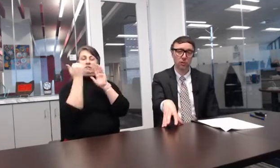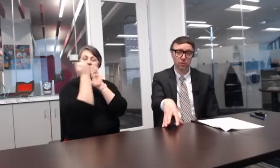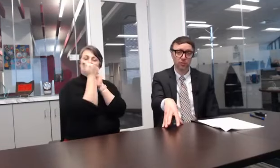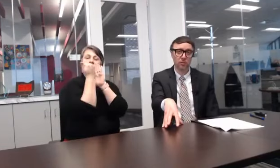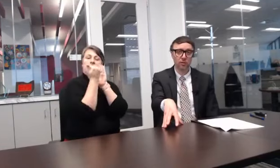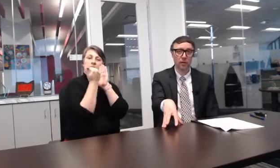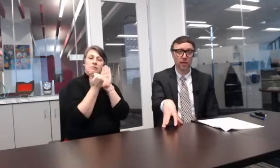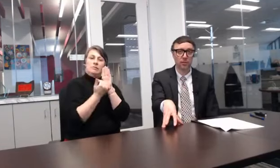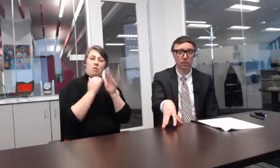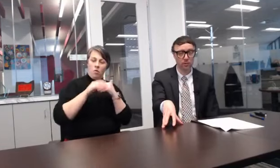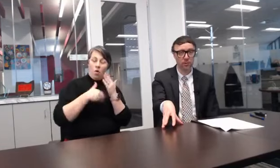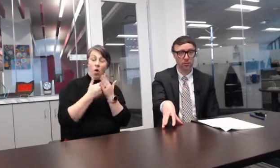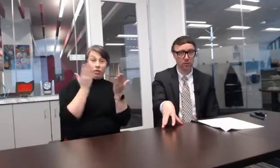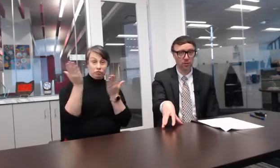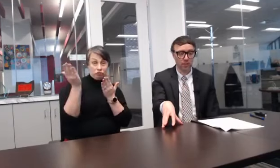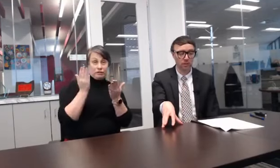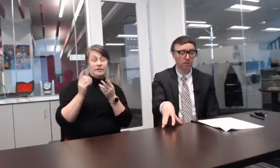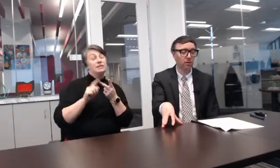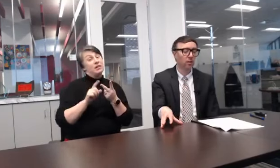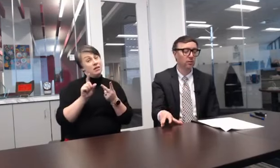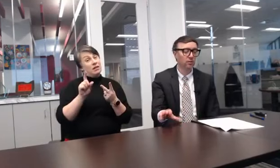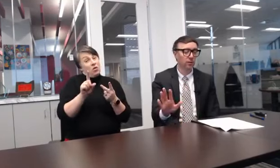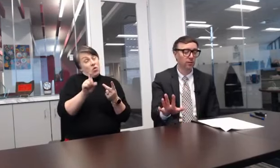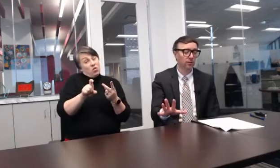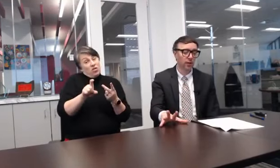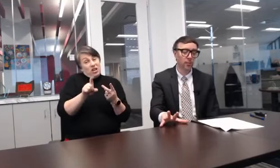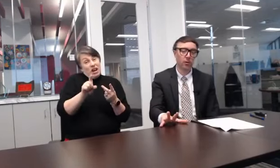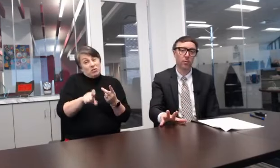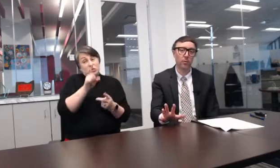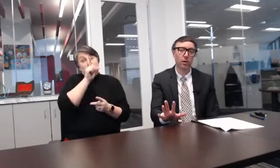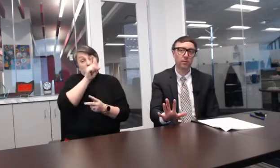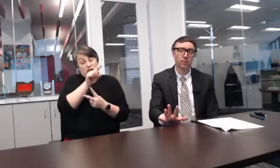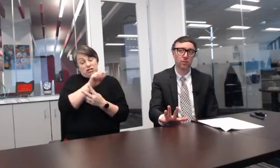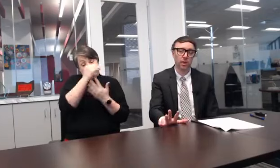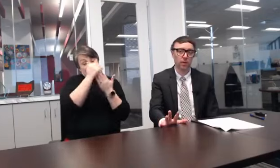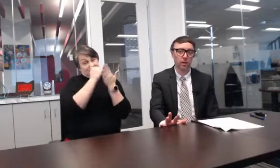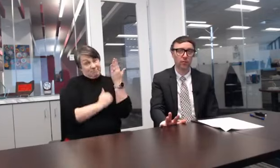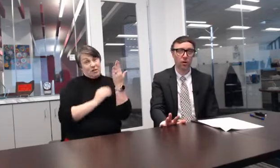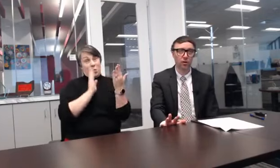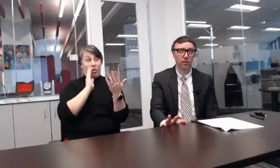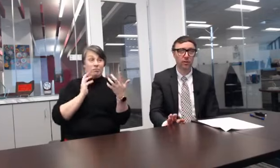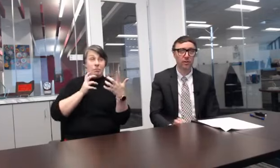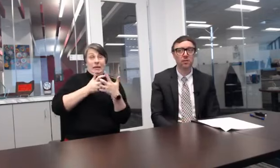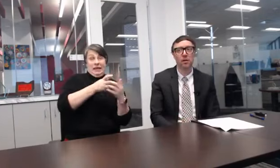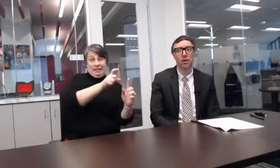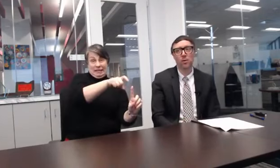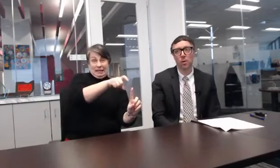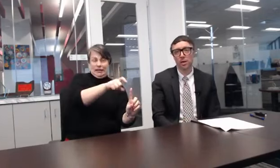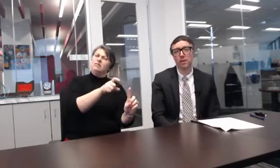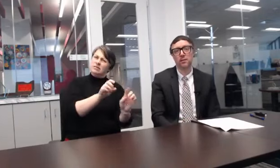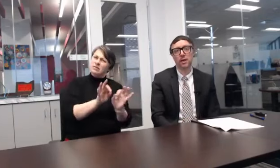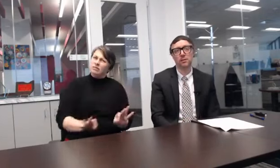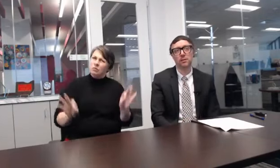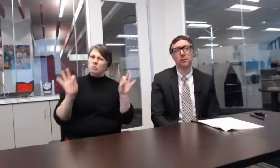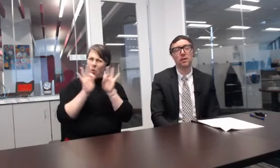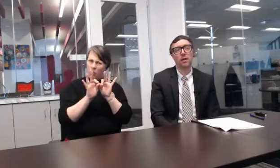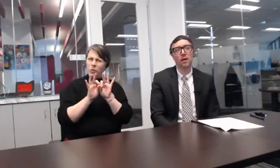those services are actually going to meet your needs. So that's a very important point. We're getting a lot of calls on these waiting list cases